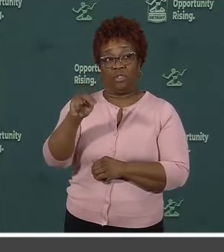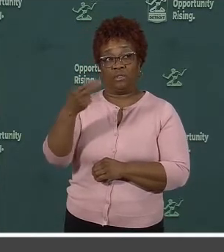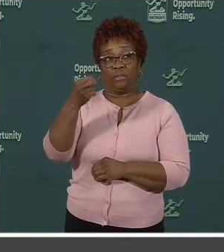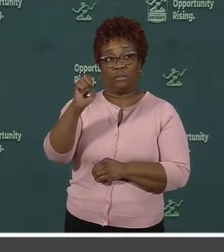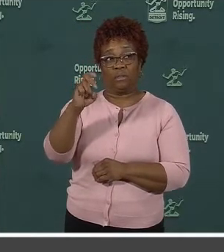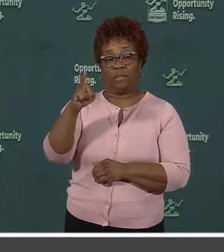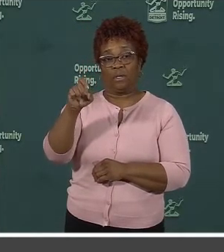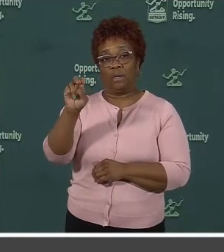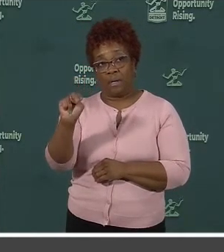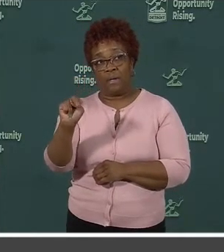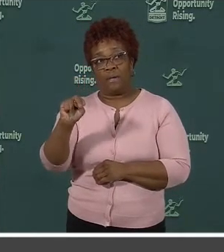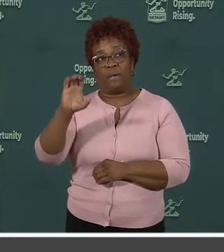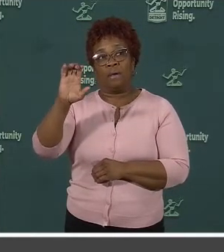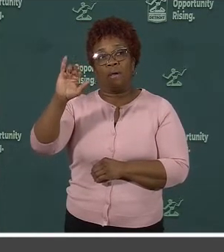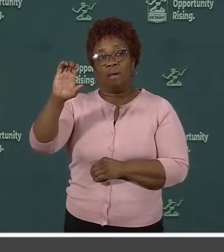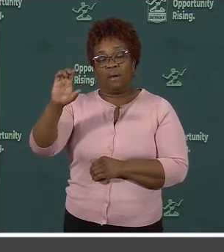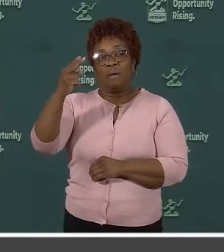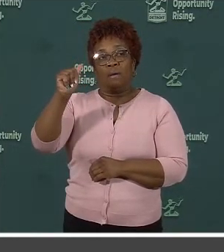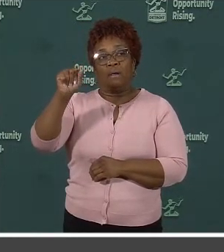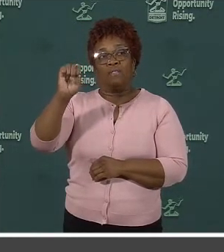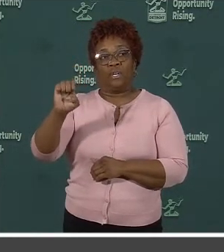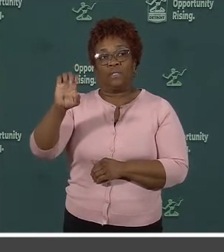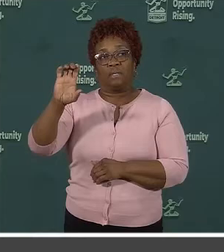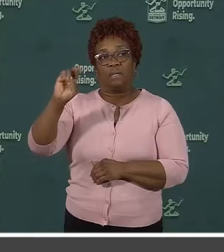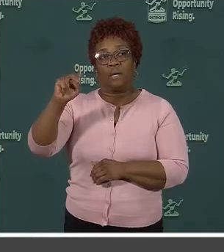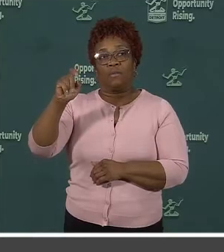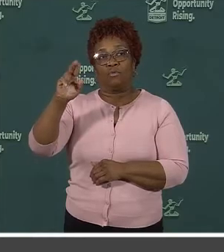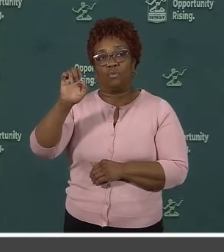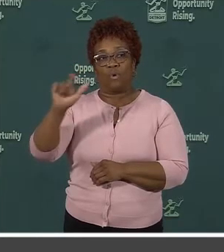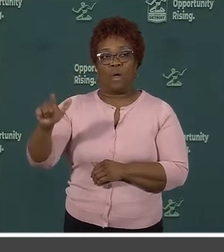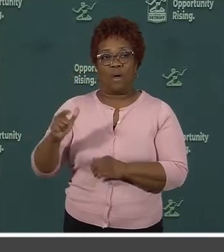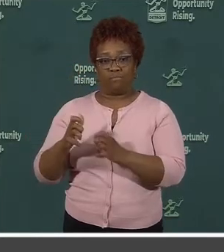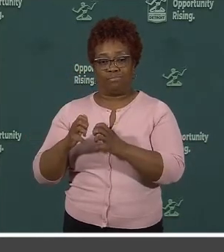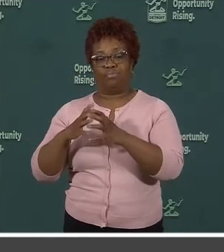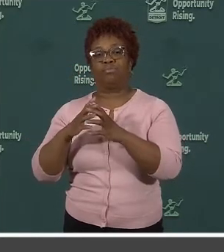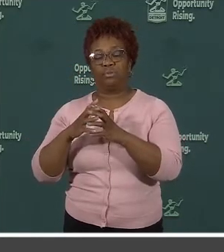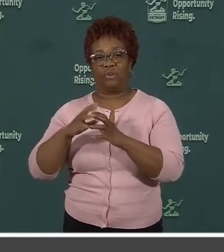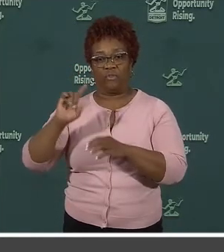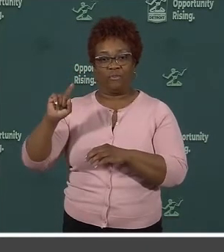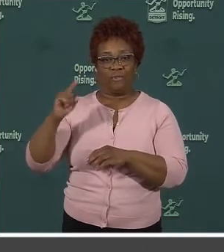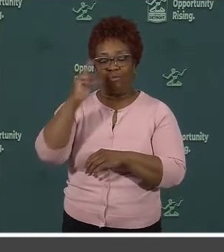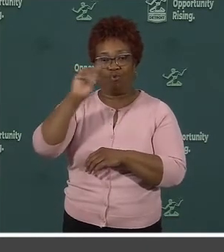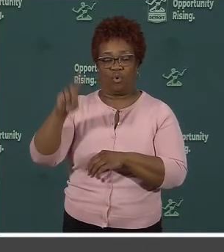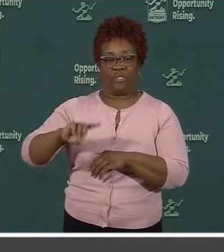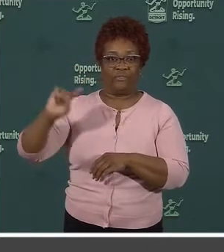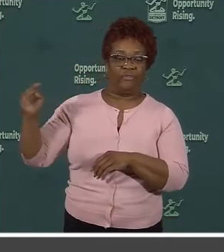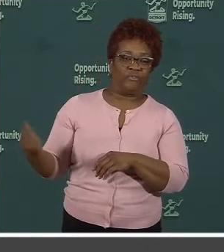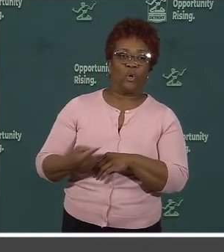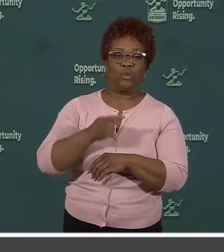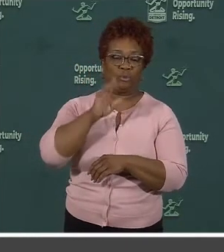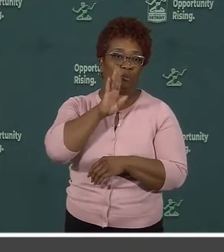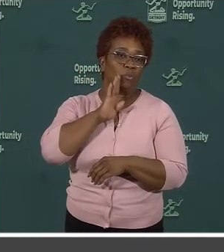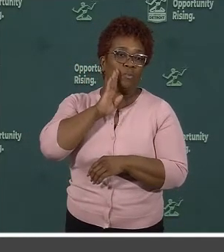BREWERY ON MCNICHOLS NEAR THE BAGLEY AND FITZGERALD NEIGHBORHOODS MARTY CHERRIE'S FINISHING HIS CONSTRUCTION ON NEW APARTMENTS IN BRYANT PARK